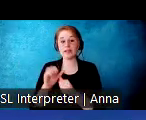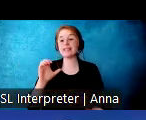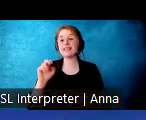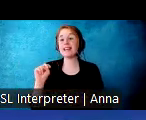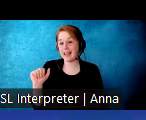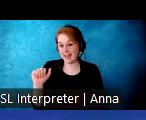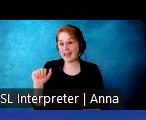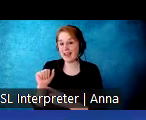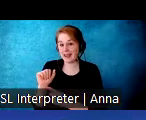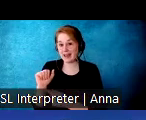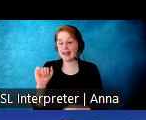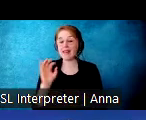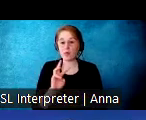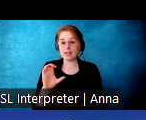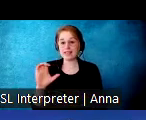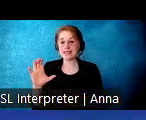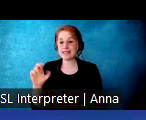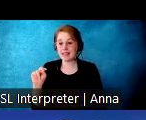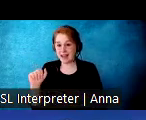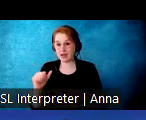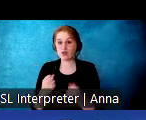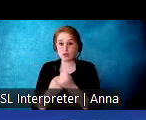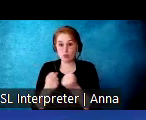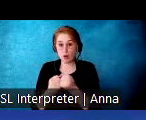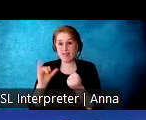to support our CNA crisis in nursing homes.